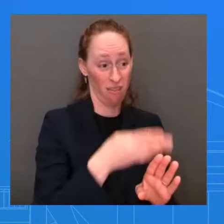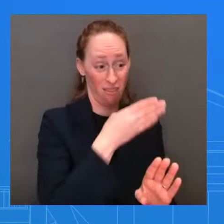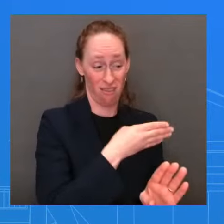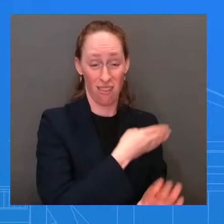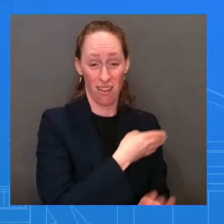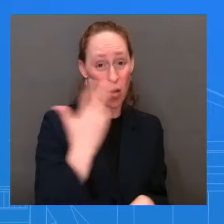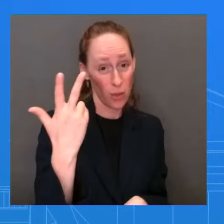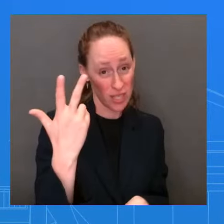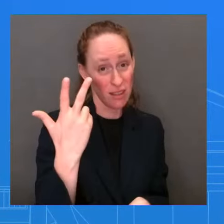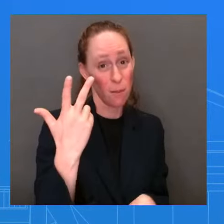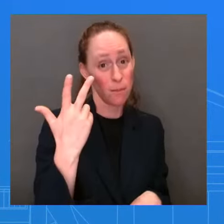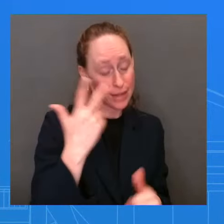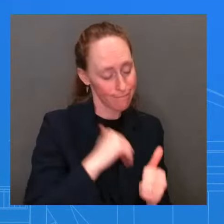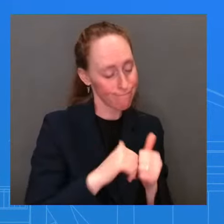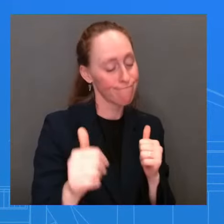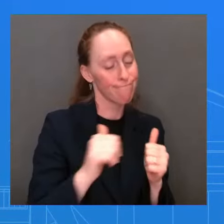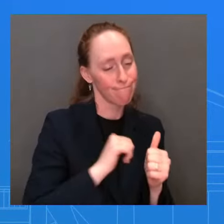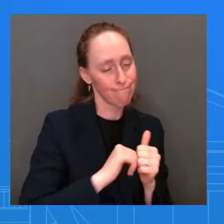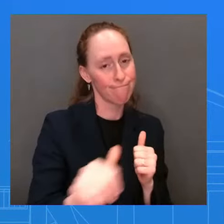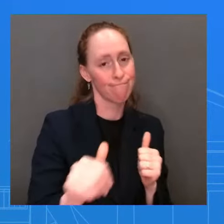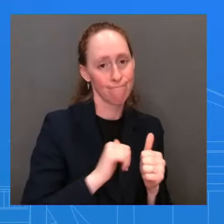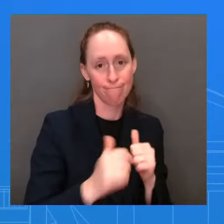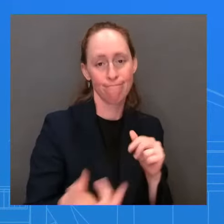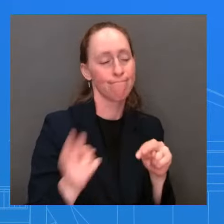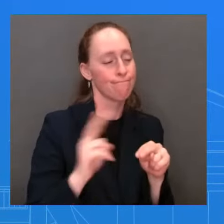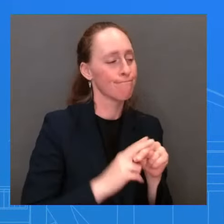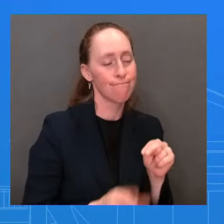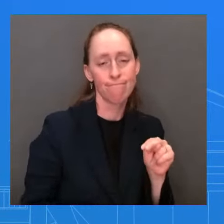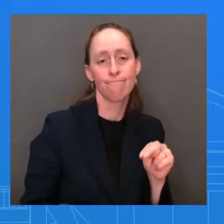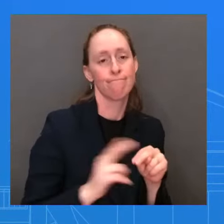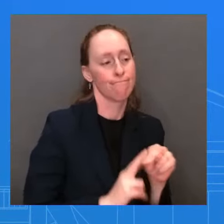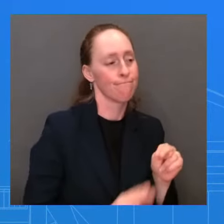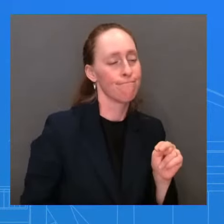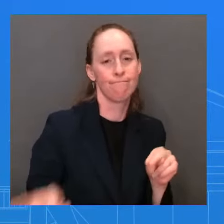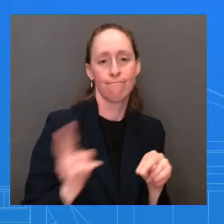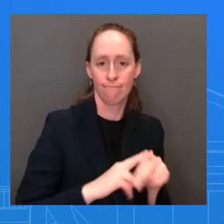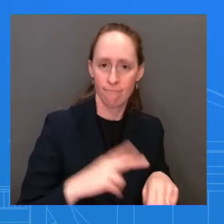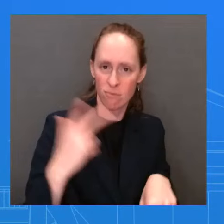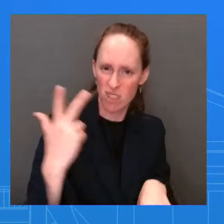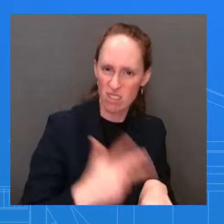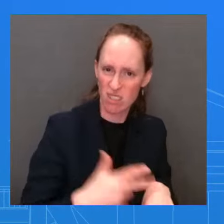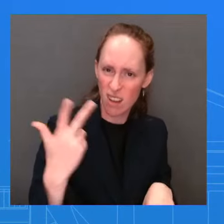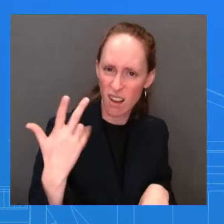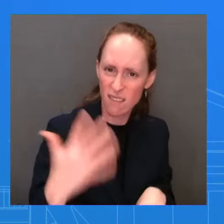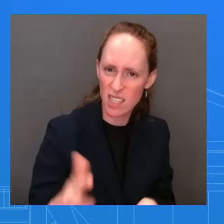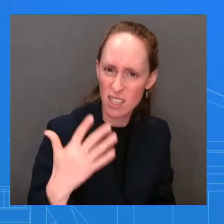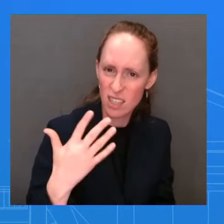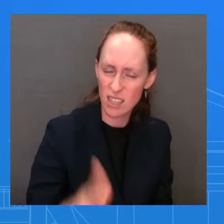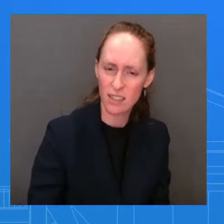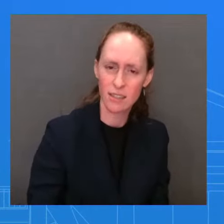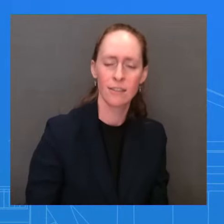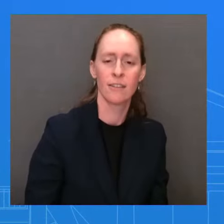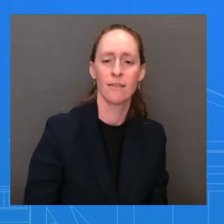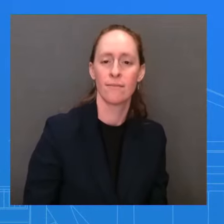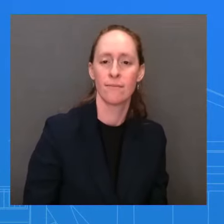This is something that the Speaker is doing. This is something that -- that he has sided and aligned himself with MAGA -- MAGA wing of the party.